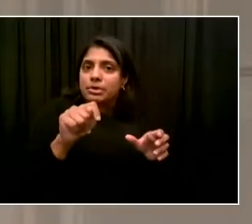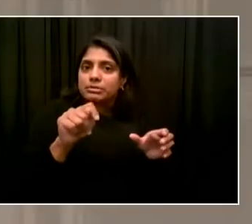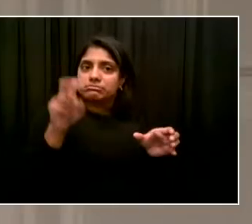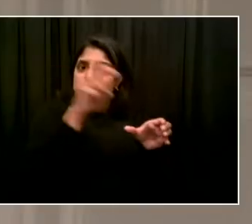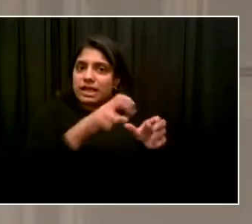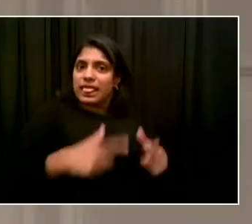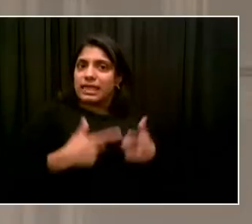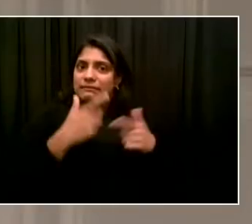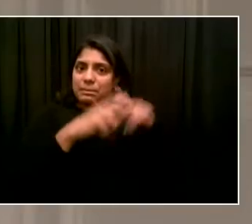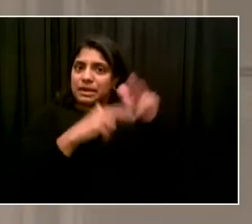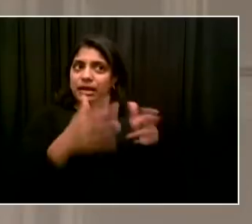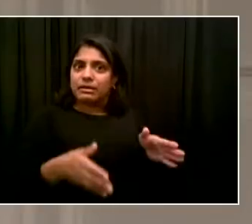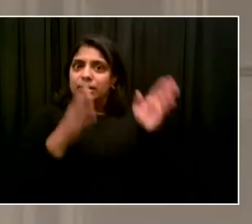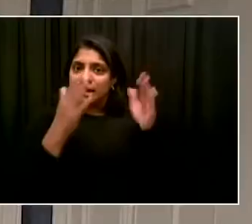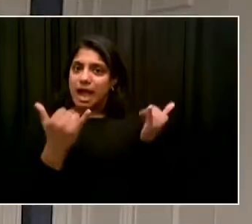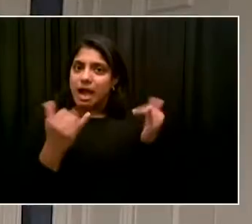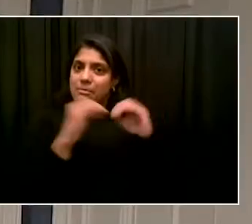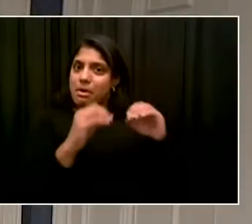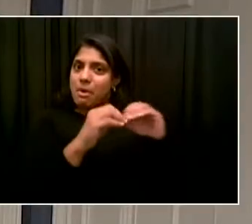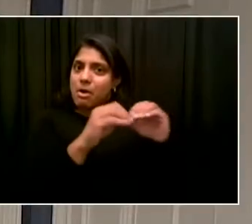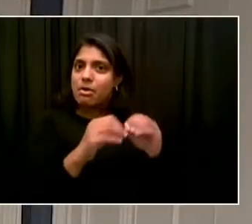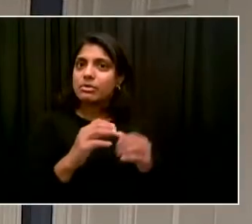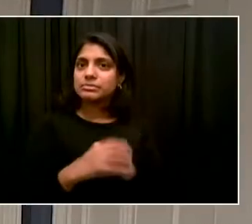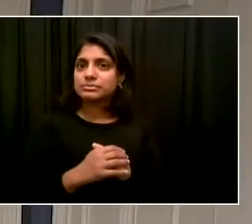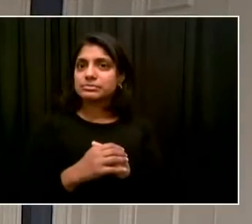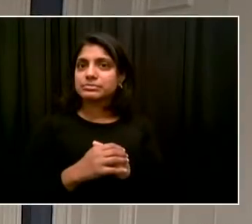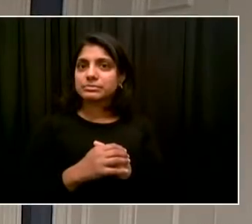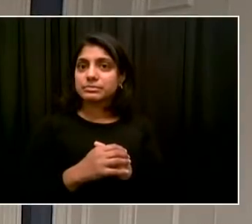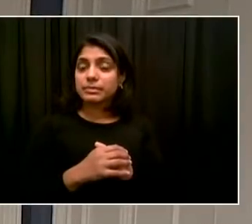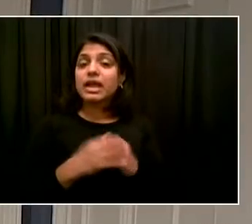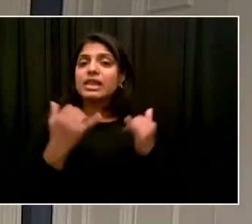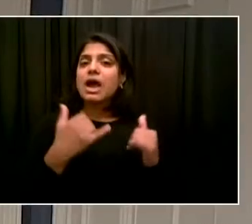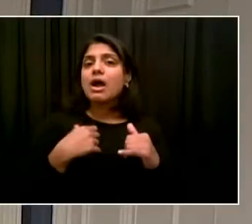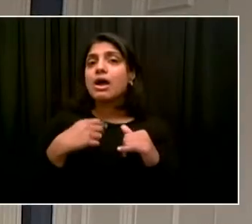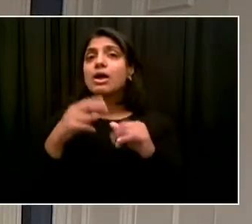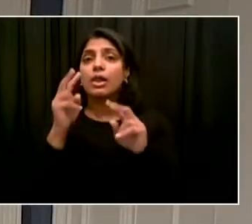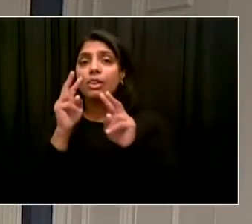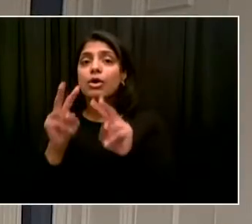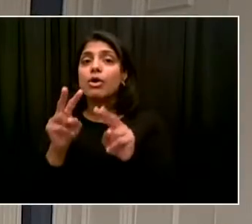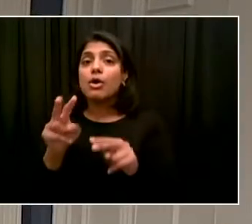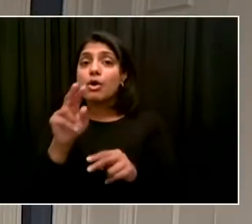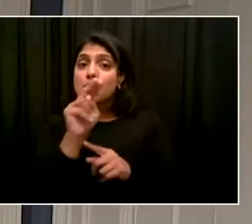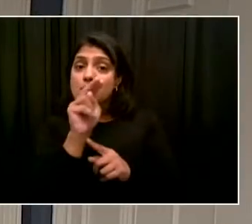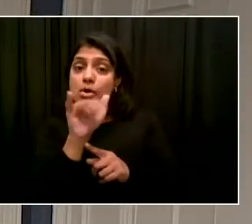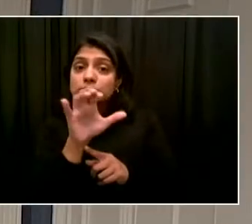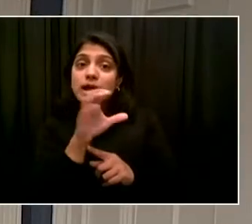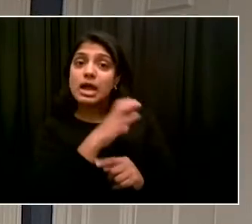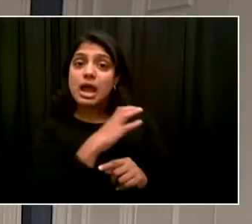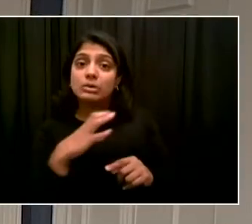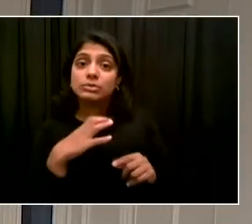SITE. THAT IS REALLY AMAZING. I AM LOOKING FORWARD TO MAKING HISRTOY